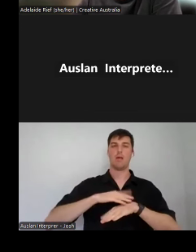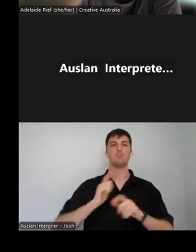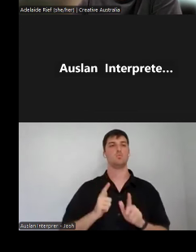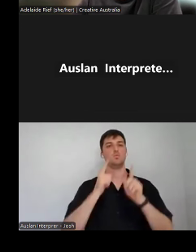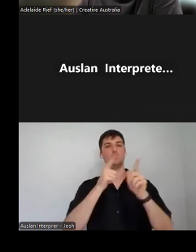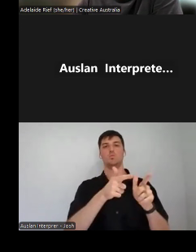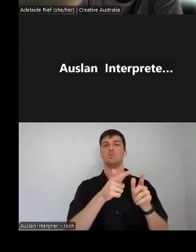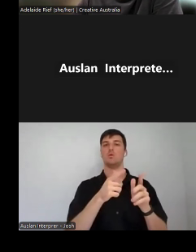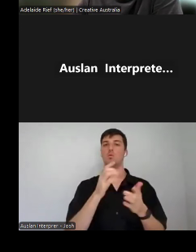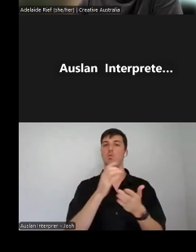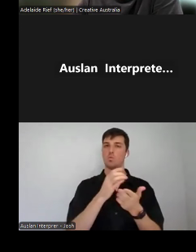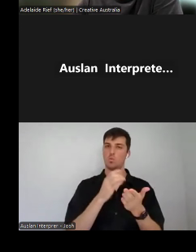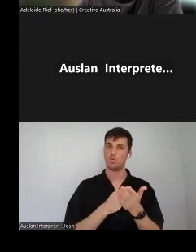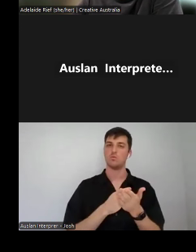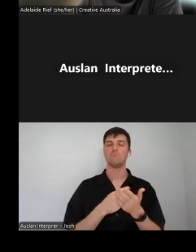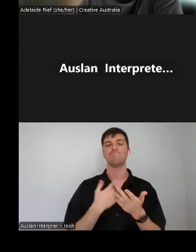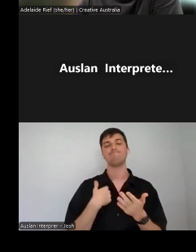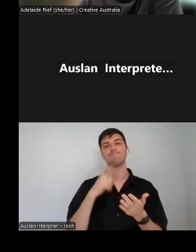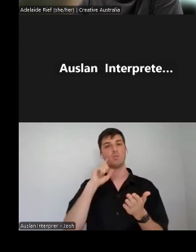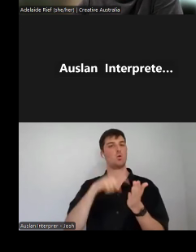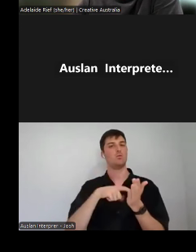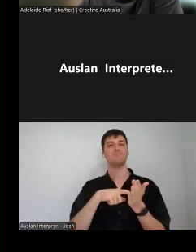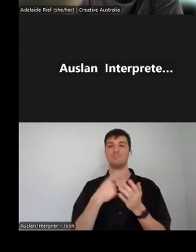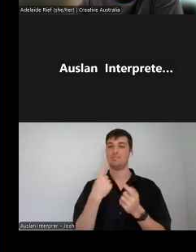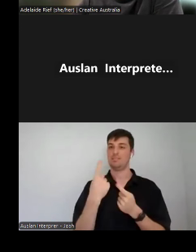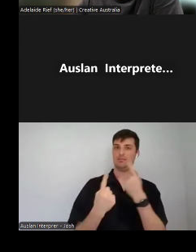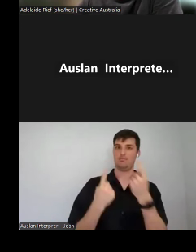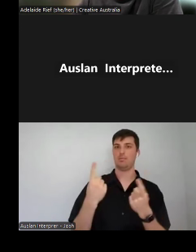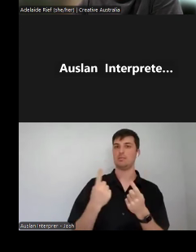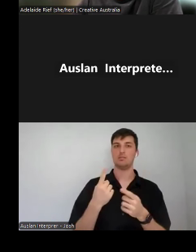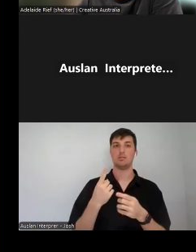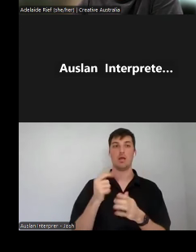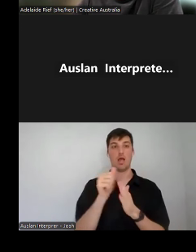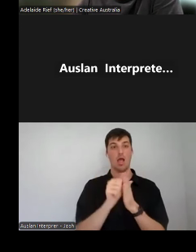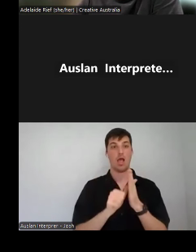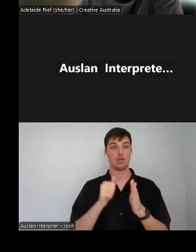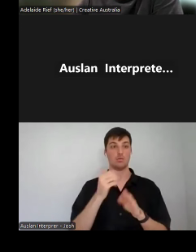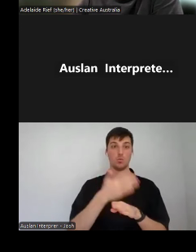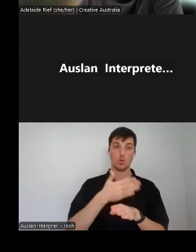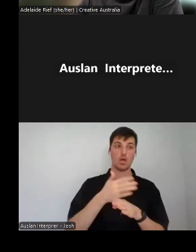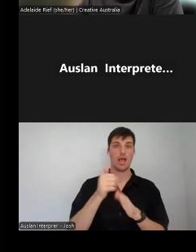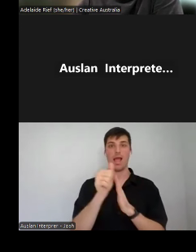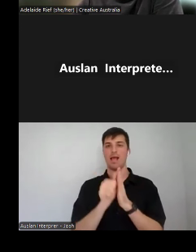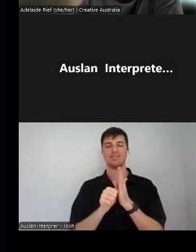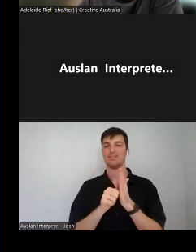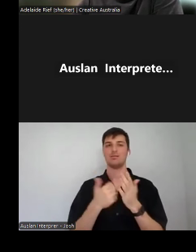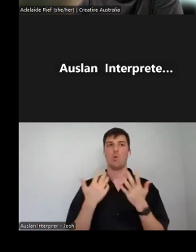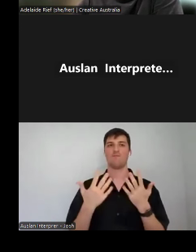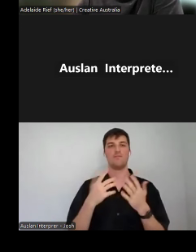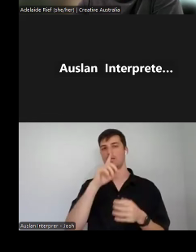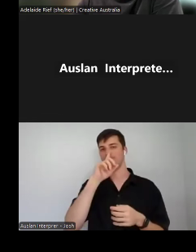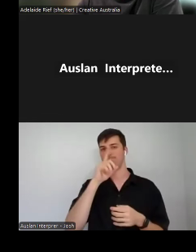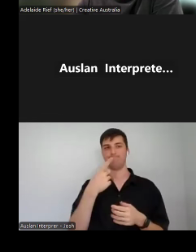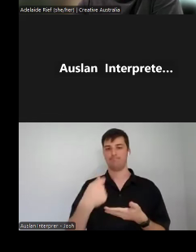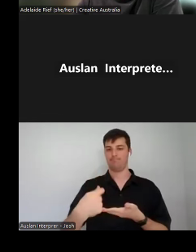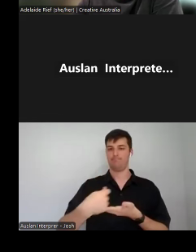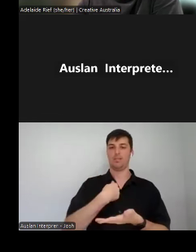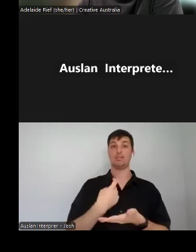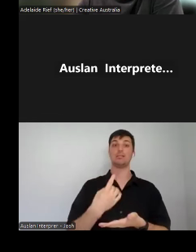independent artists and arts workers are often not able to pay themselves to take up these